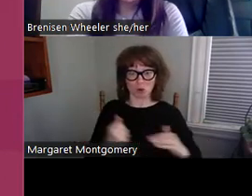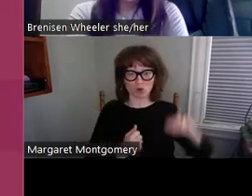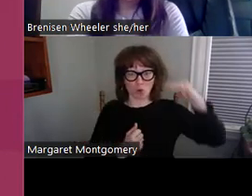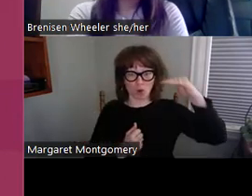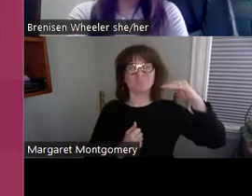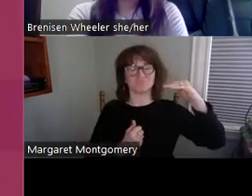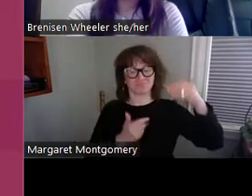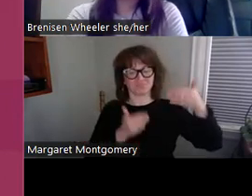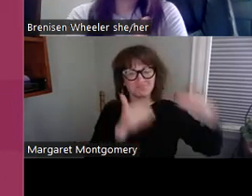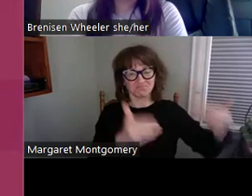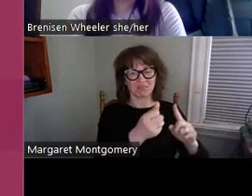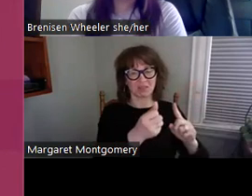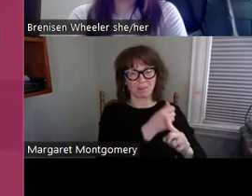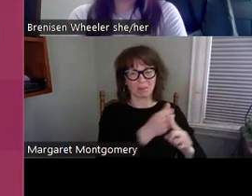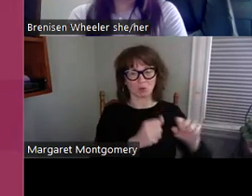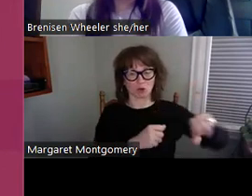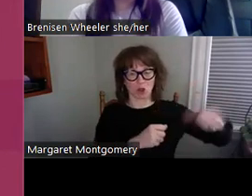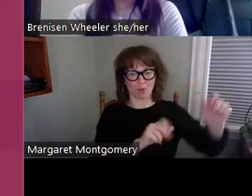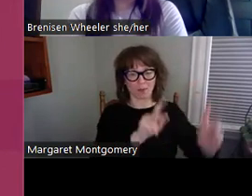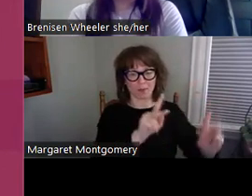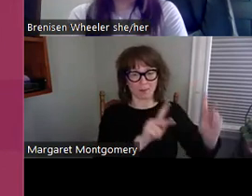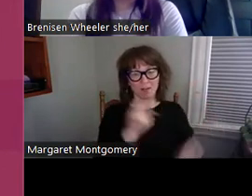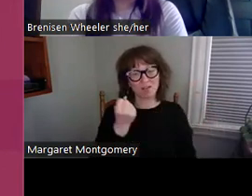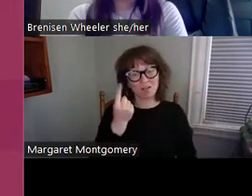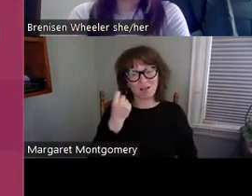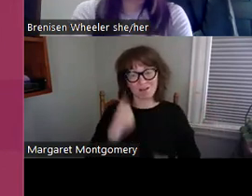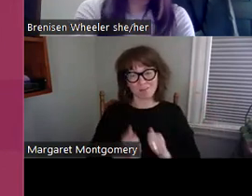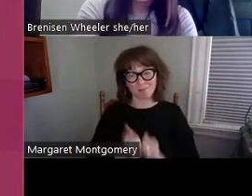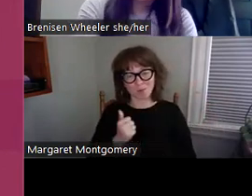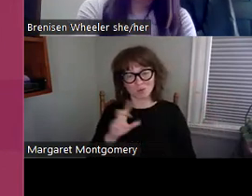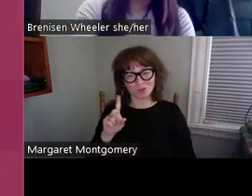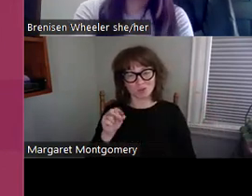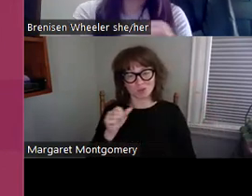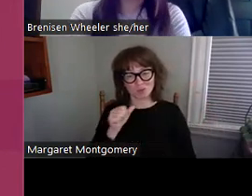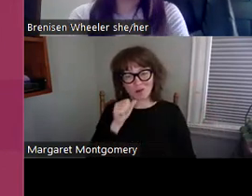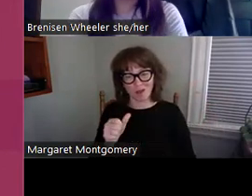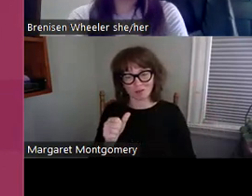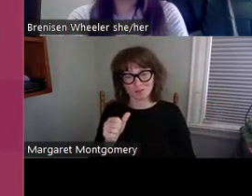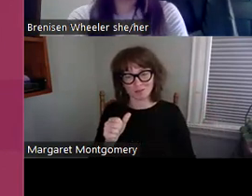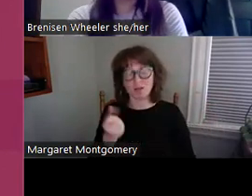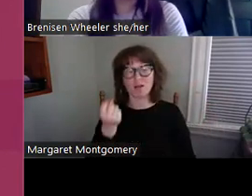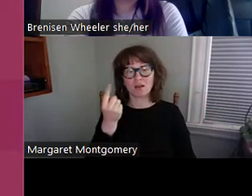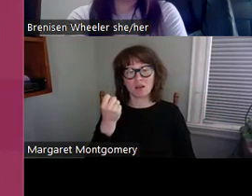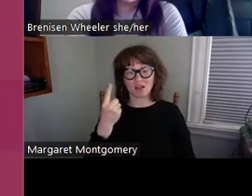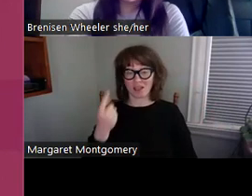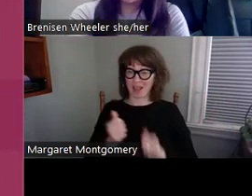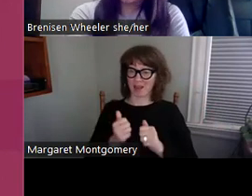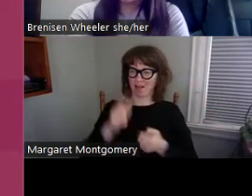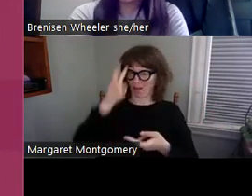13:05:11 And similarly, a lot of people believe that those perpetrate abuse have been abused themselves. 13:05:17 And although again, this is sometimes